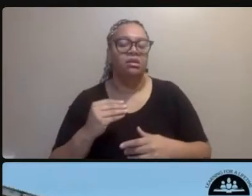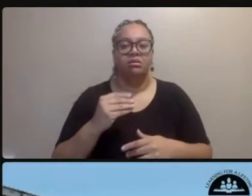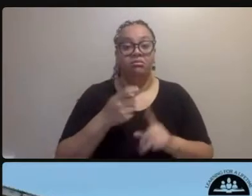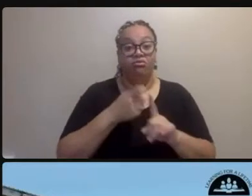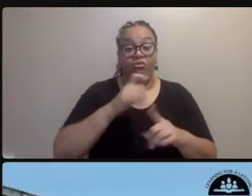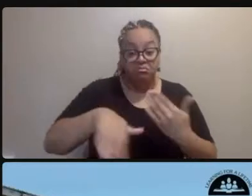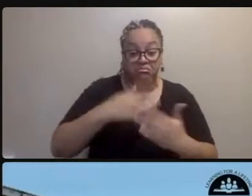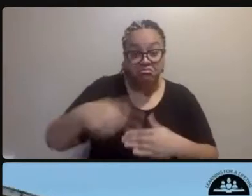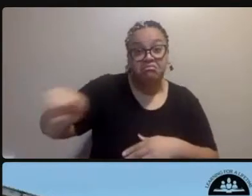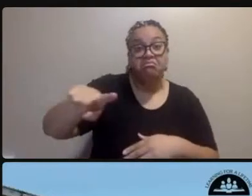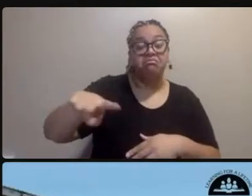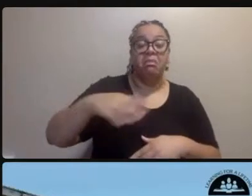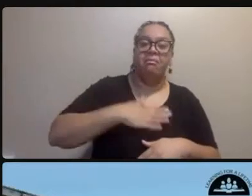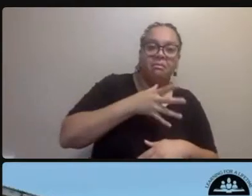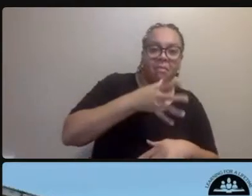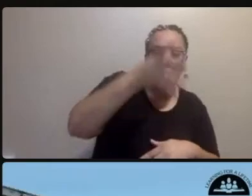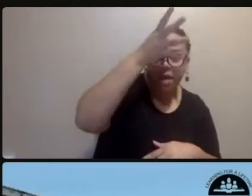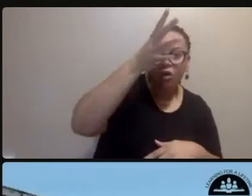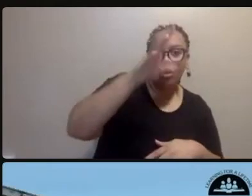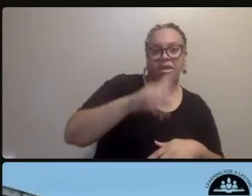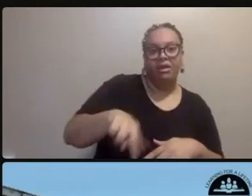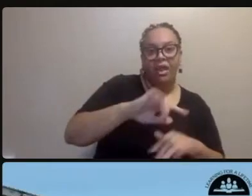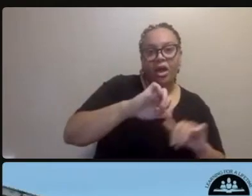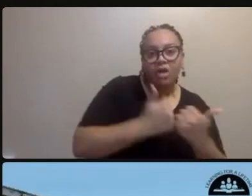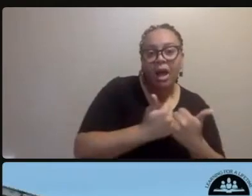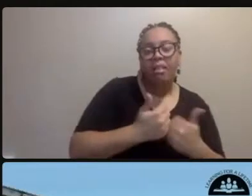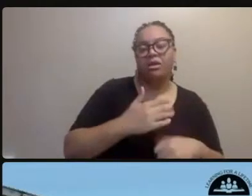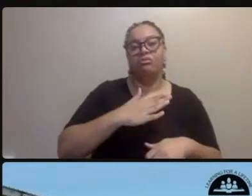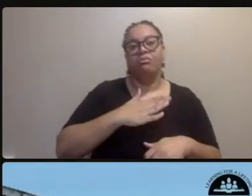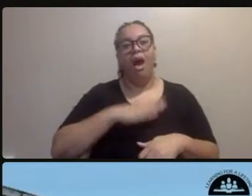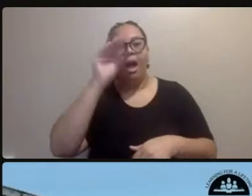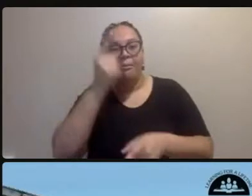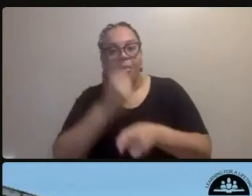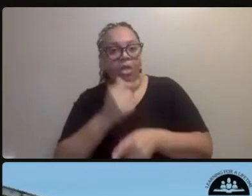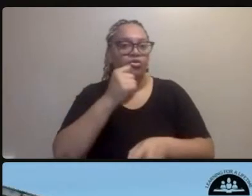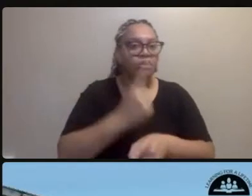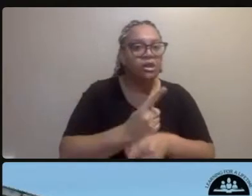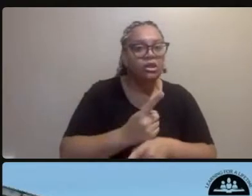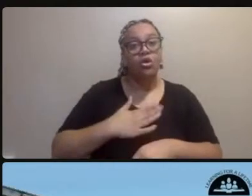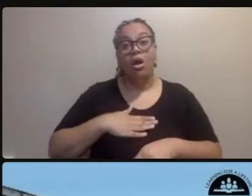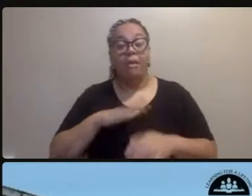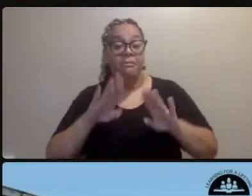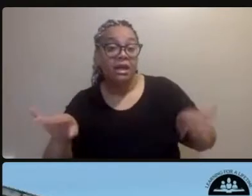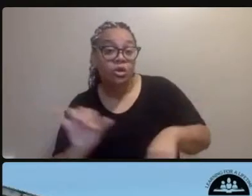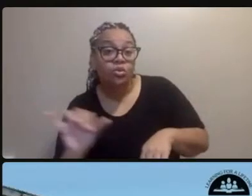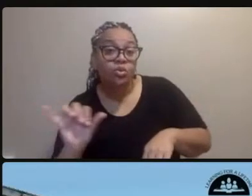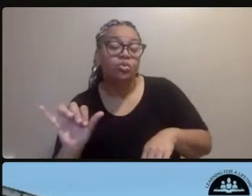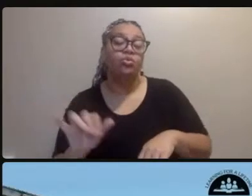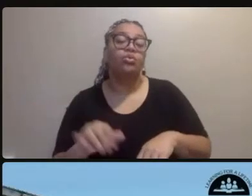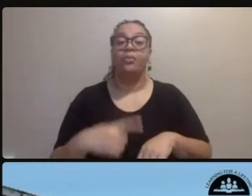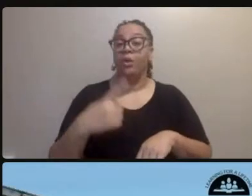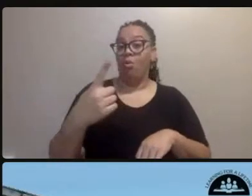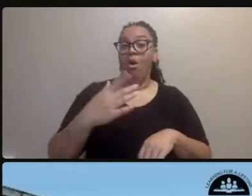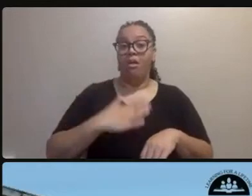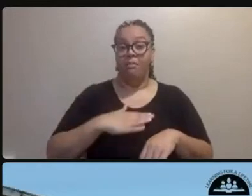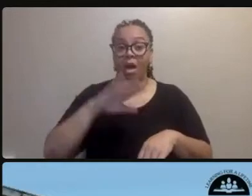END SCHOOL OF ALL THOSE BEFORE MY PARENTS WHO'VE HAD THEIR